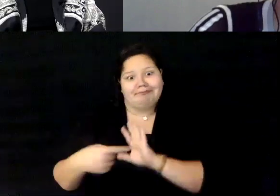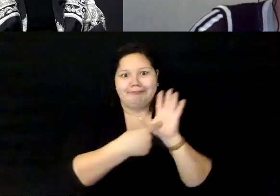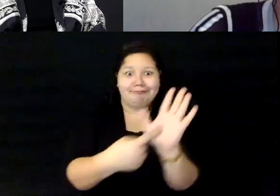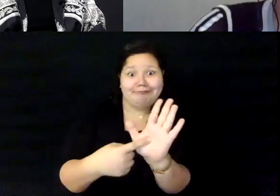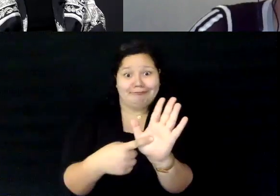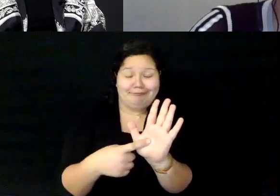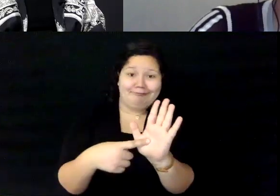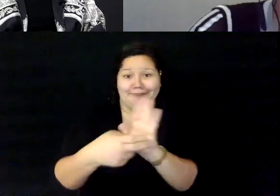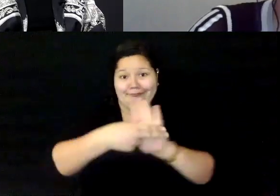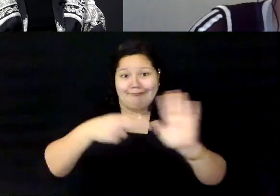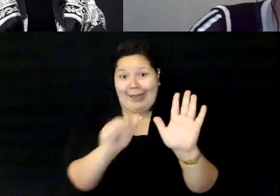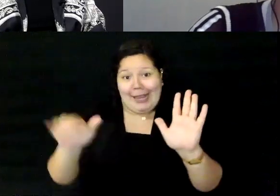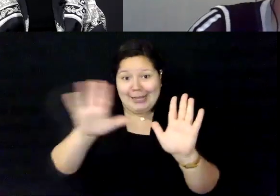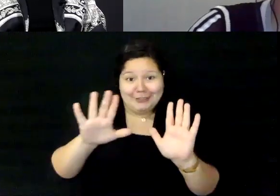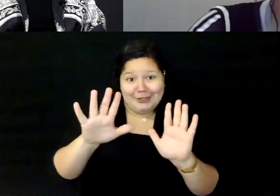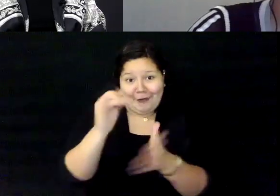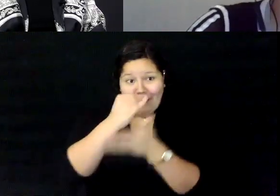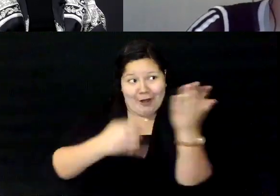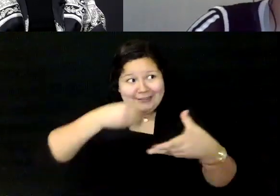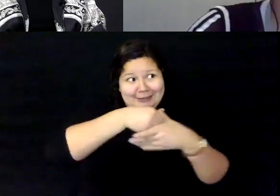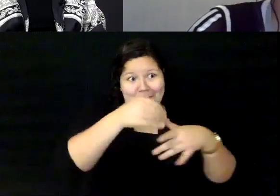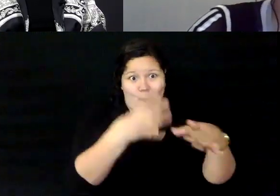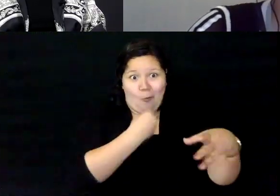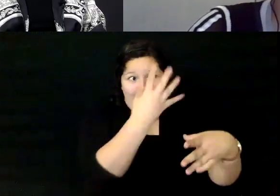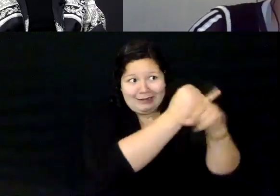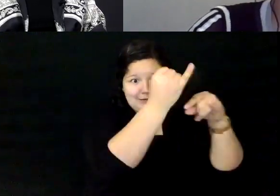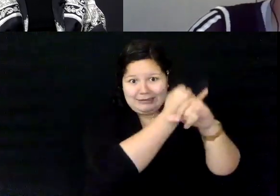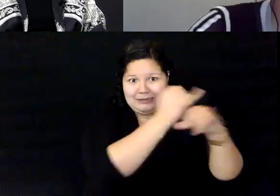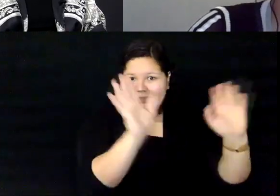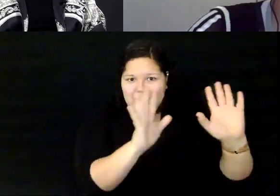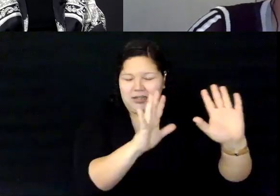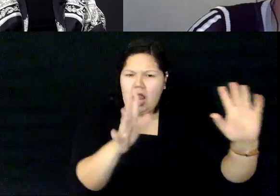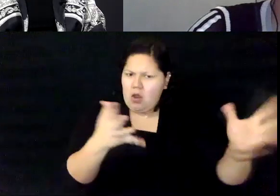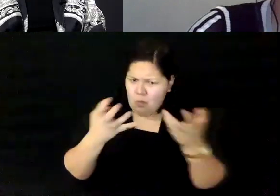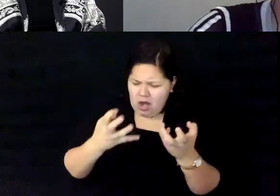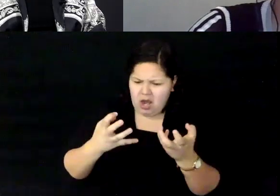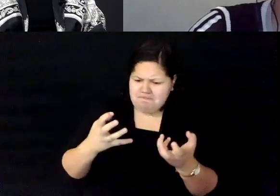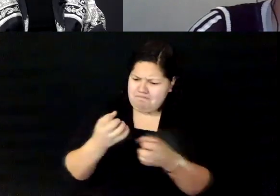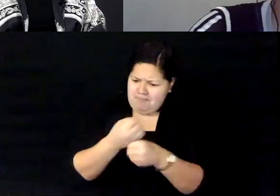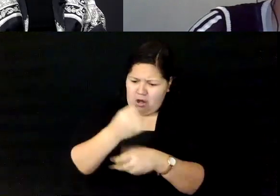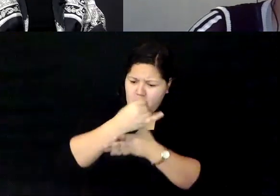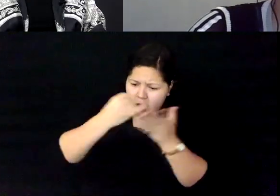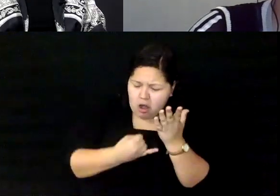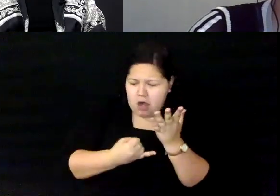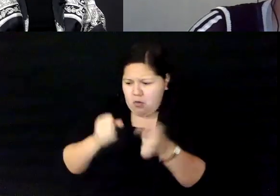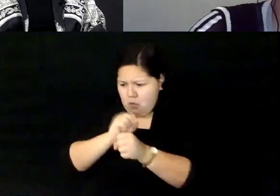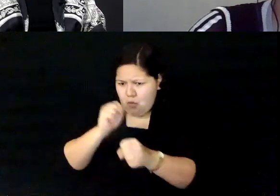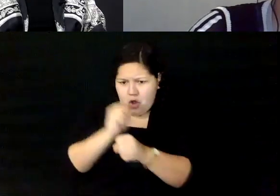like in a white institution, you know. We want to make art and make work for people that are,